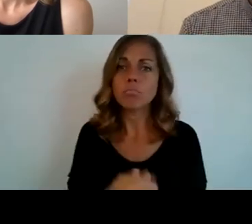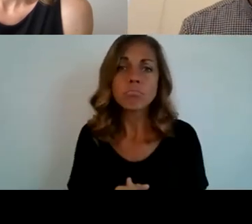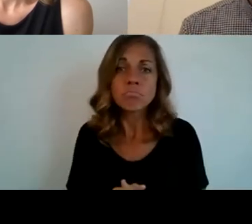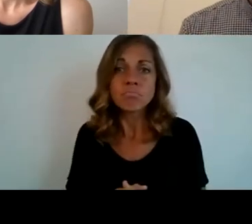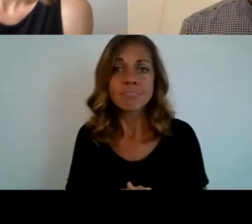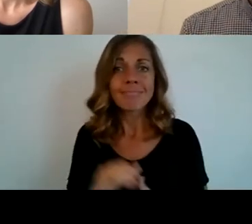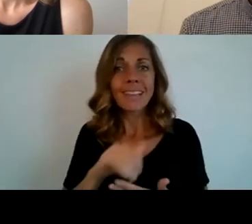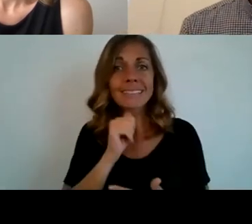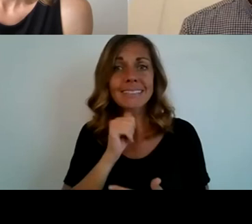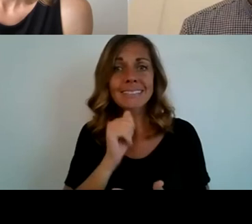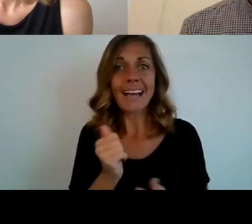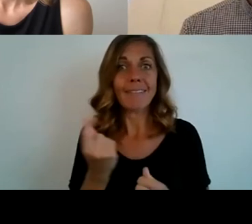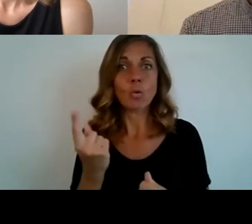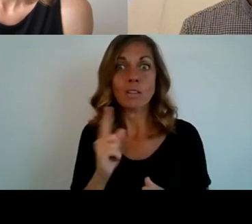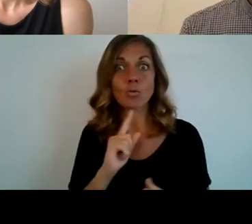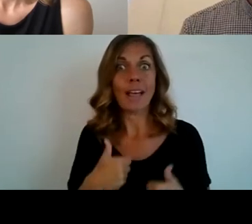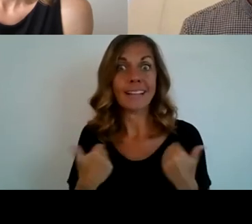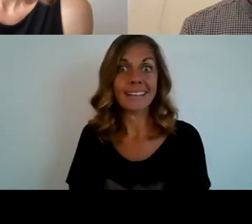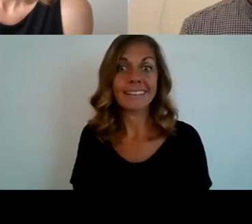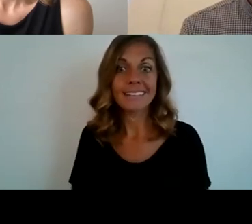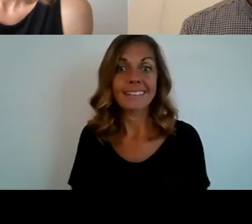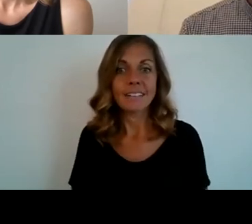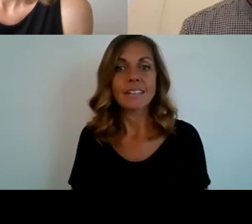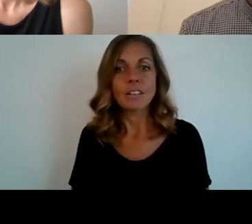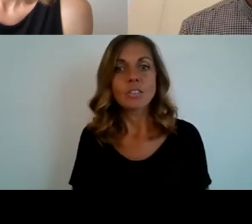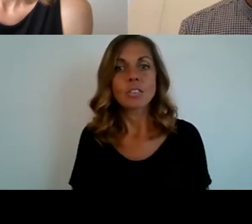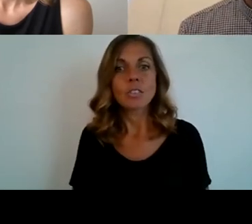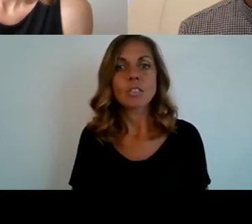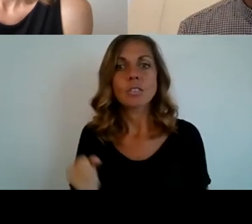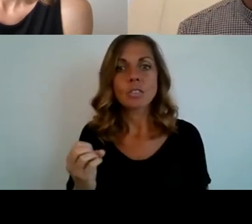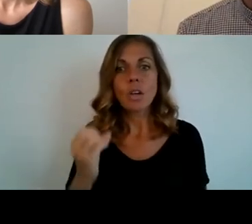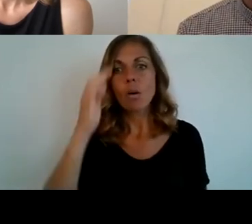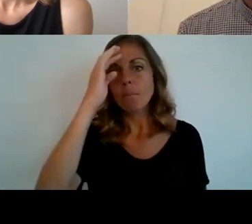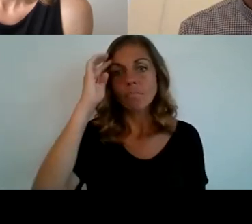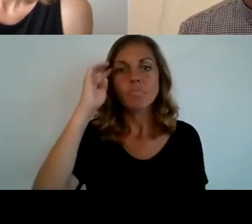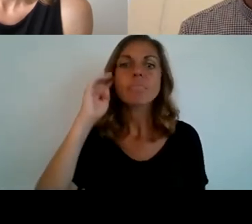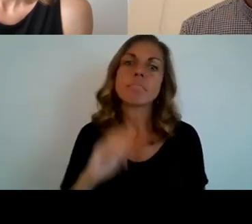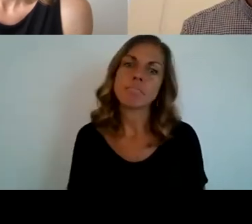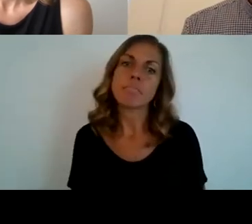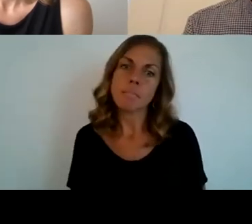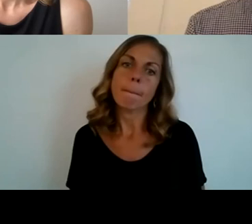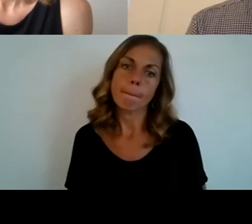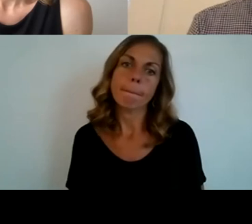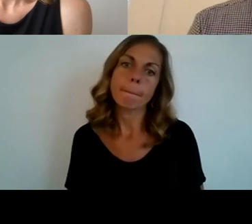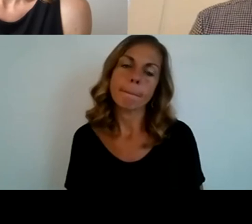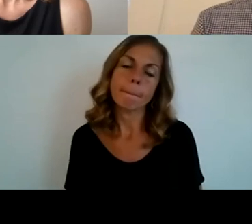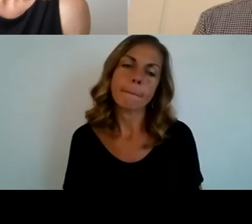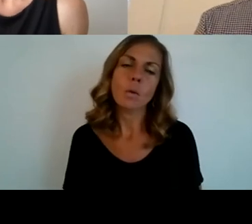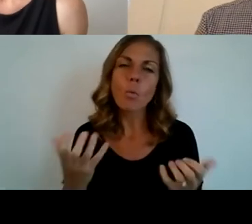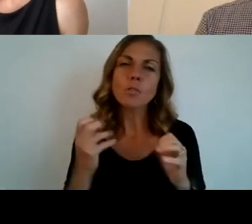We can do that and make that long lasting systemic change that Rachel's talked about.